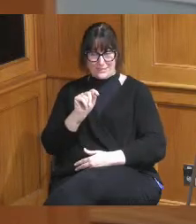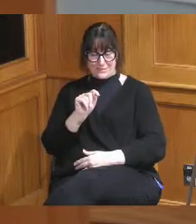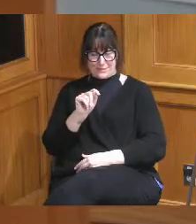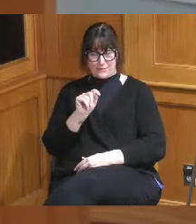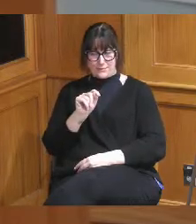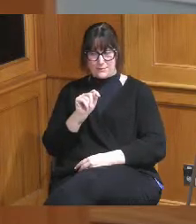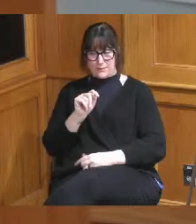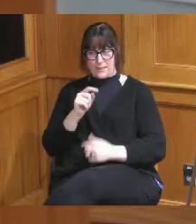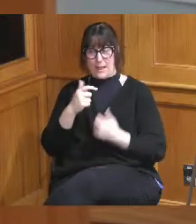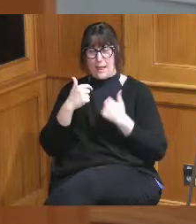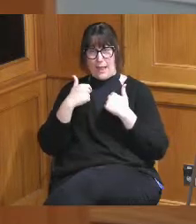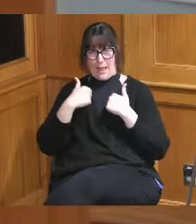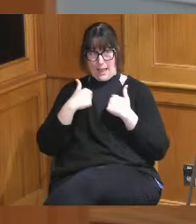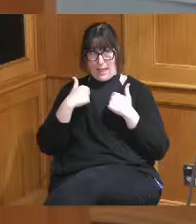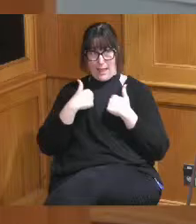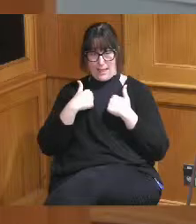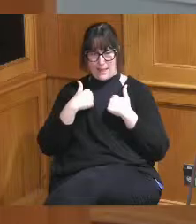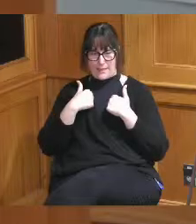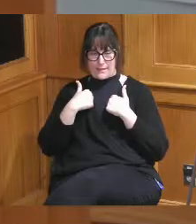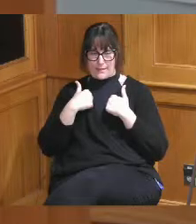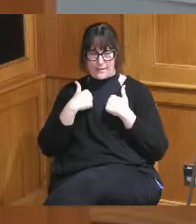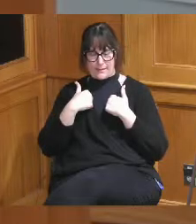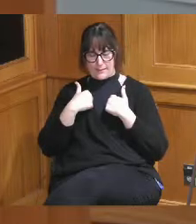am taking away from this not that we didn't already have this priority but we're going